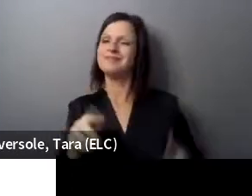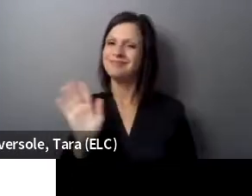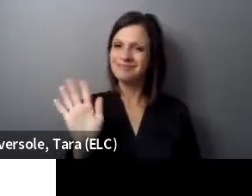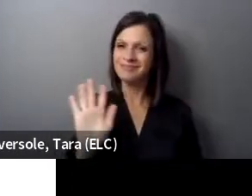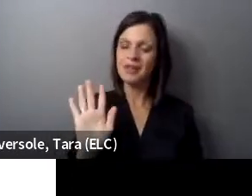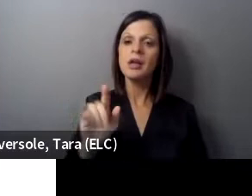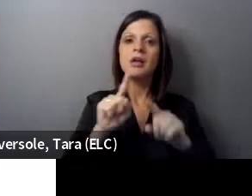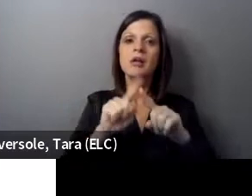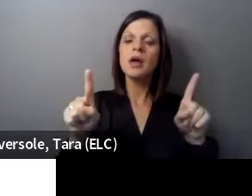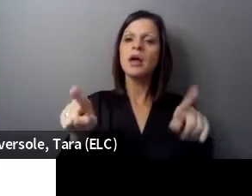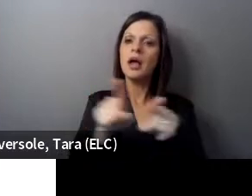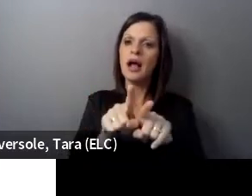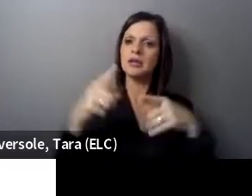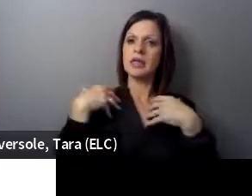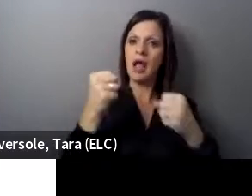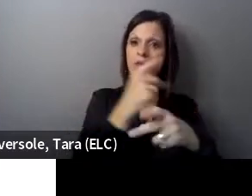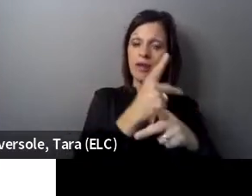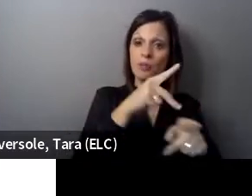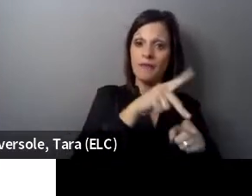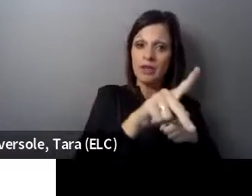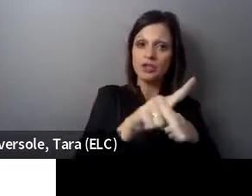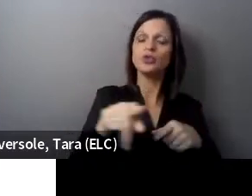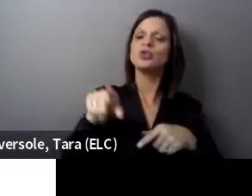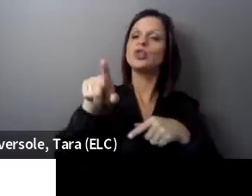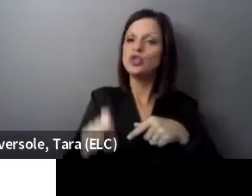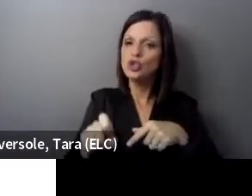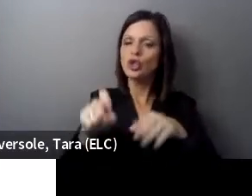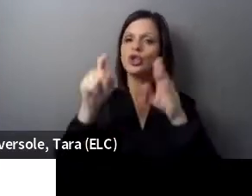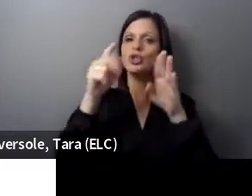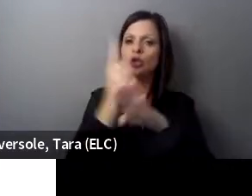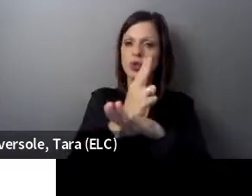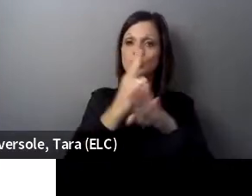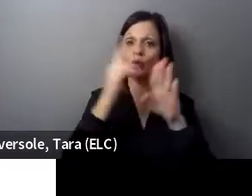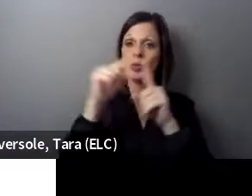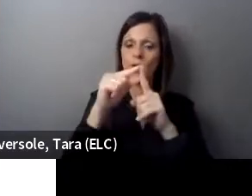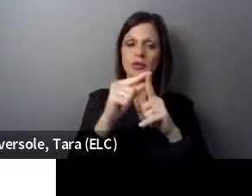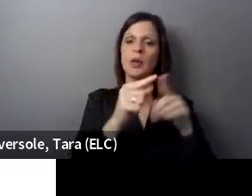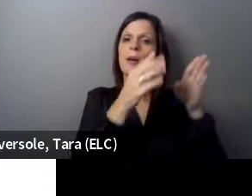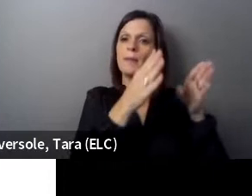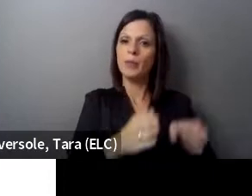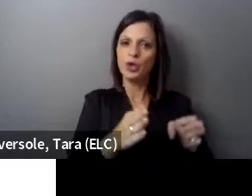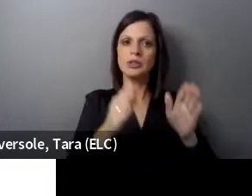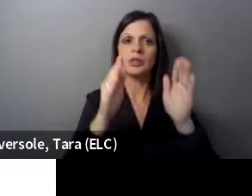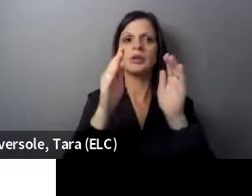That is not the business that we are in. As general public and healthcare professionals we should use the words "person with a substance use disorder" .